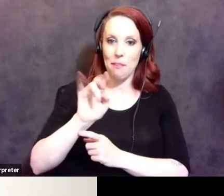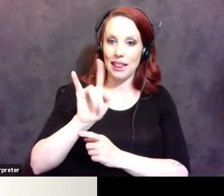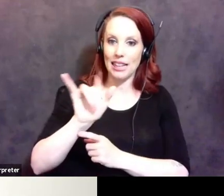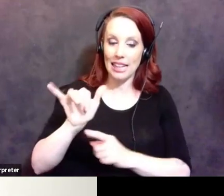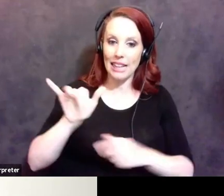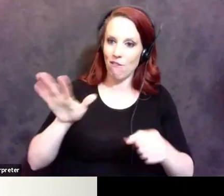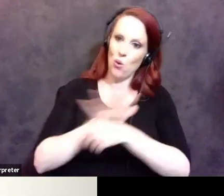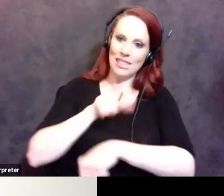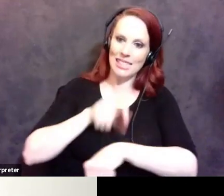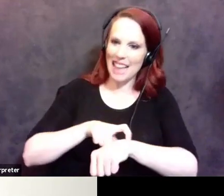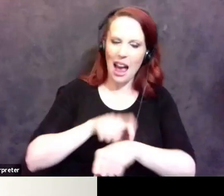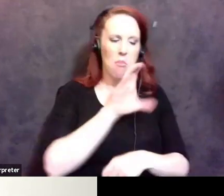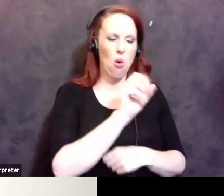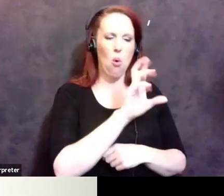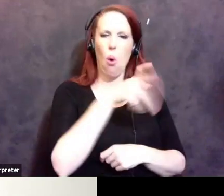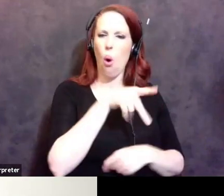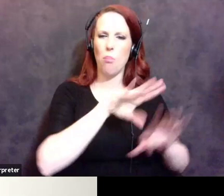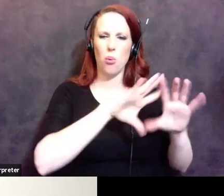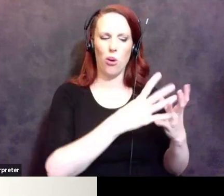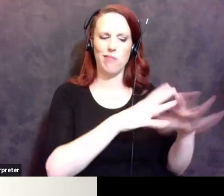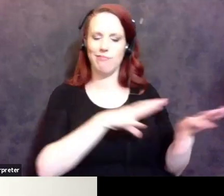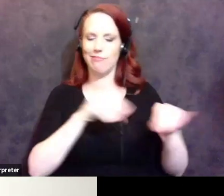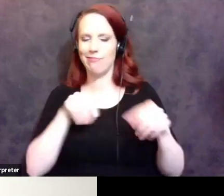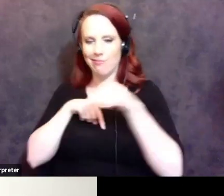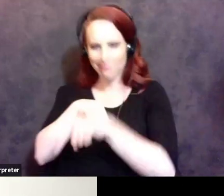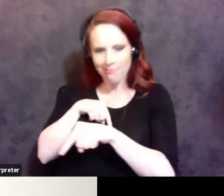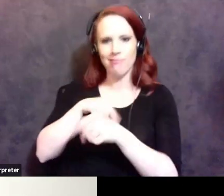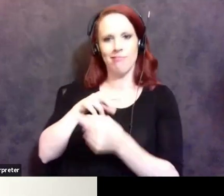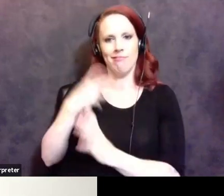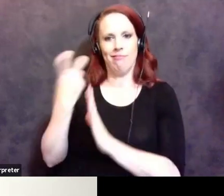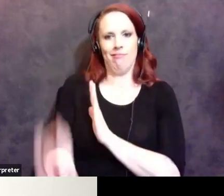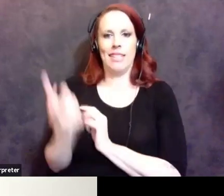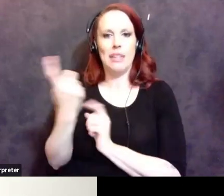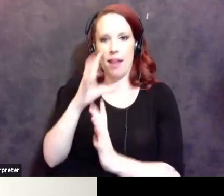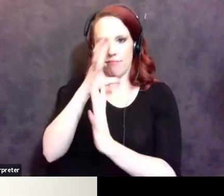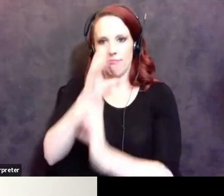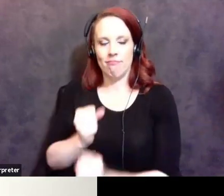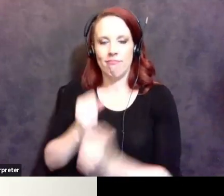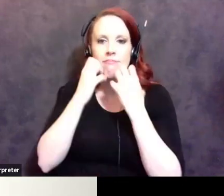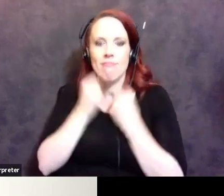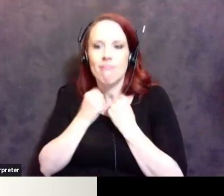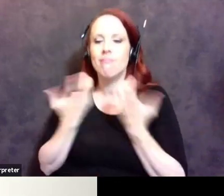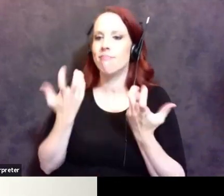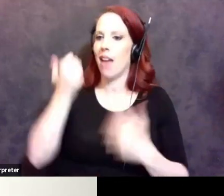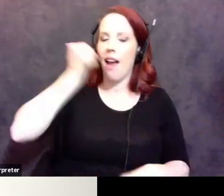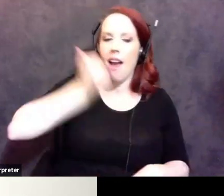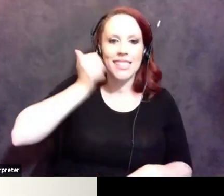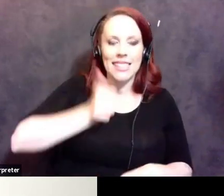world and moved into something I really care about. Every single day I get to meet new